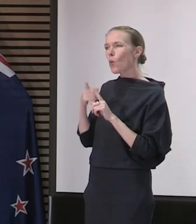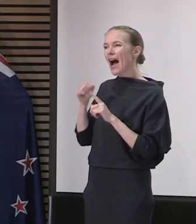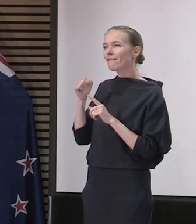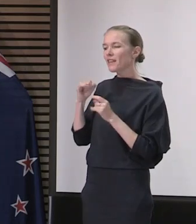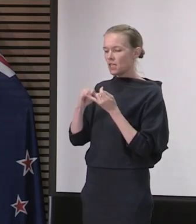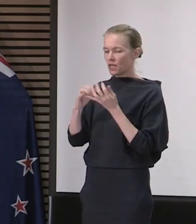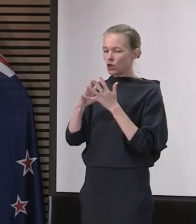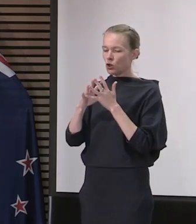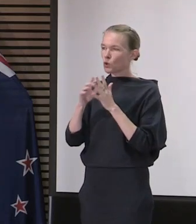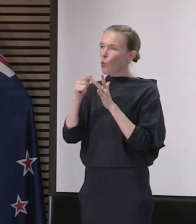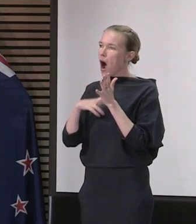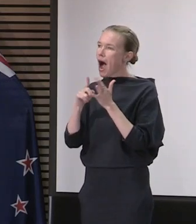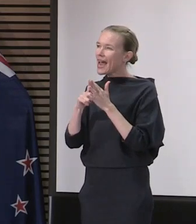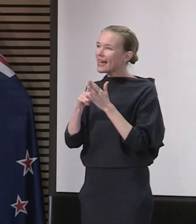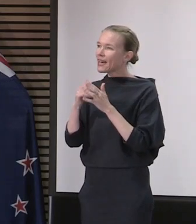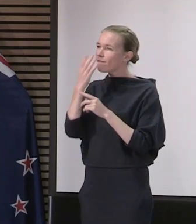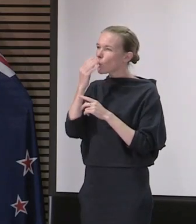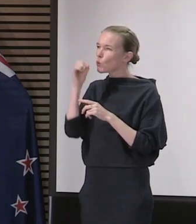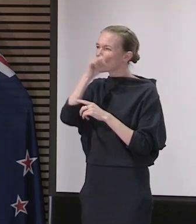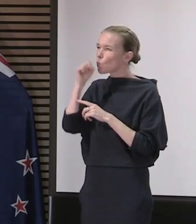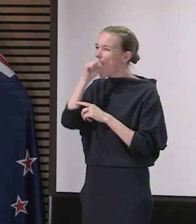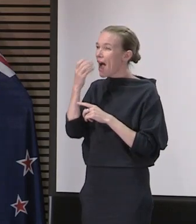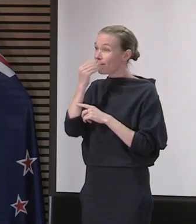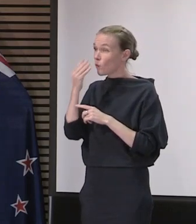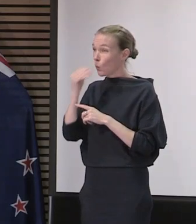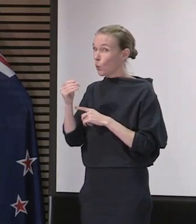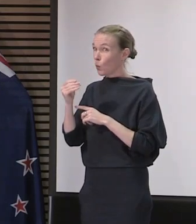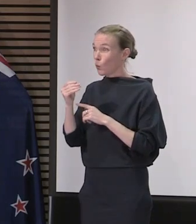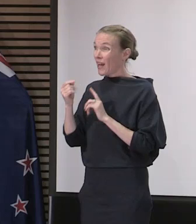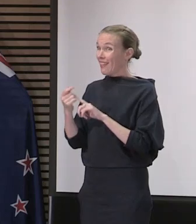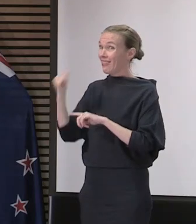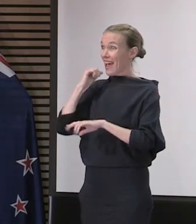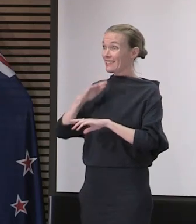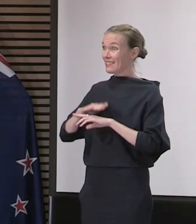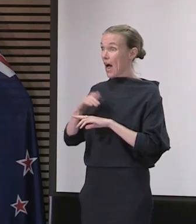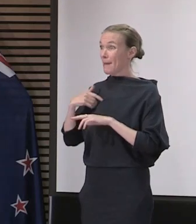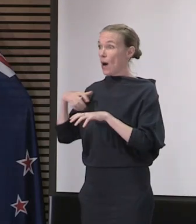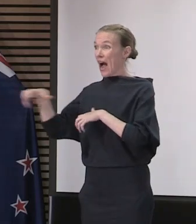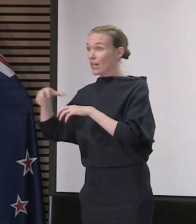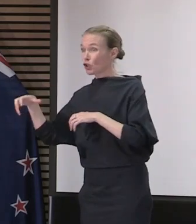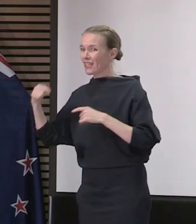perhaps had been 10 years ago with the swine flu pandemic of course, because a much